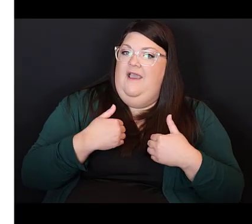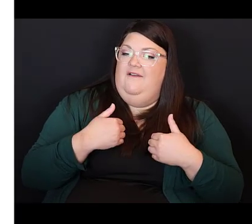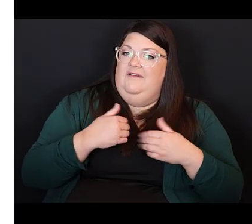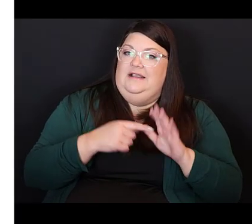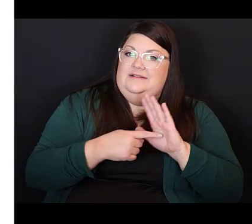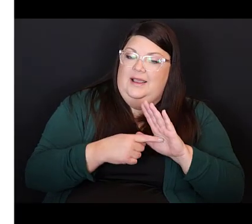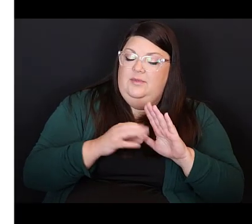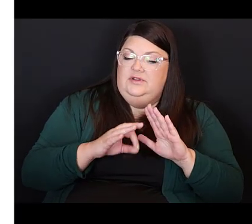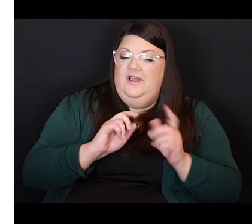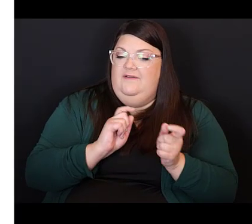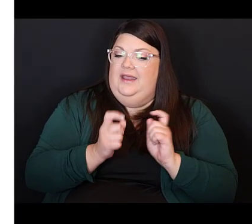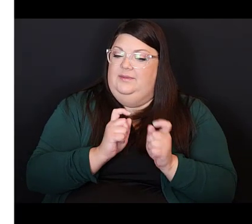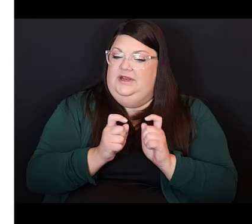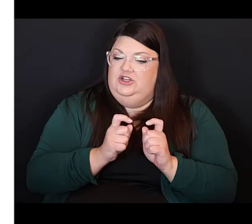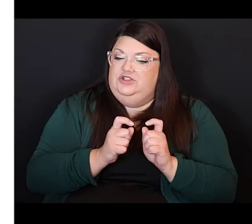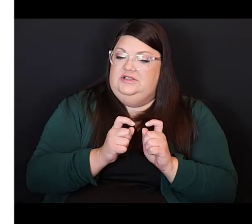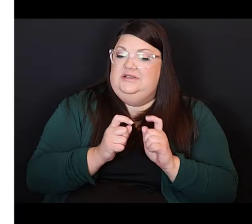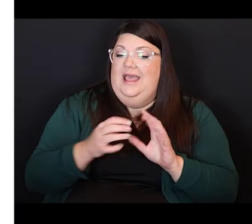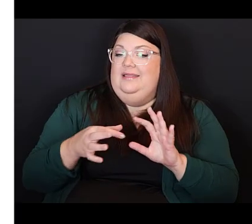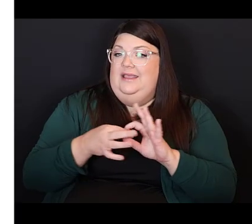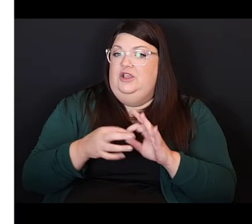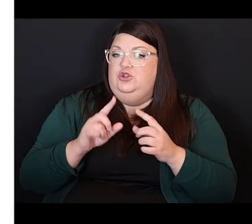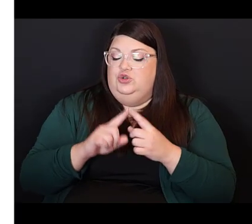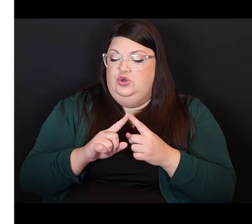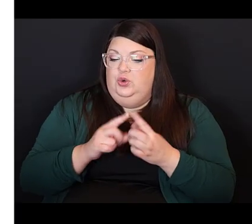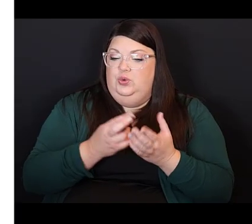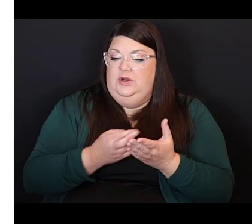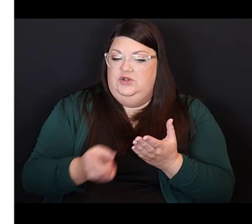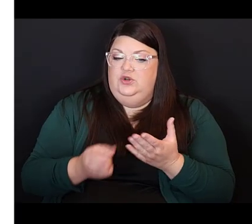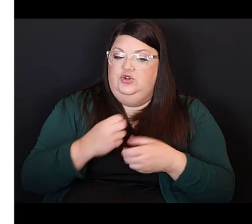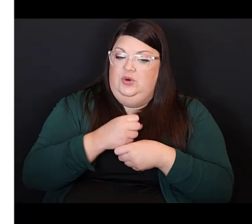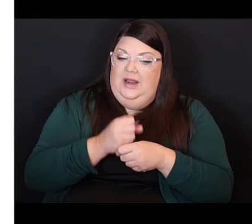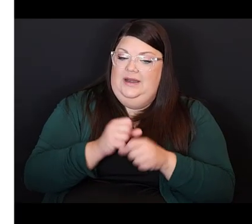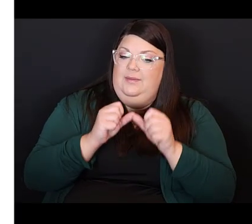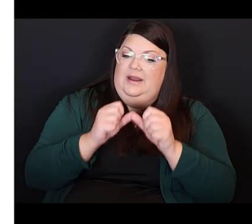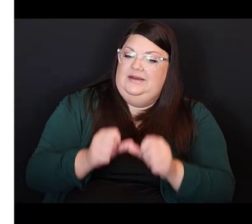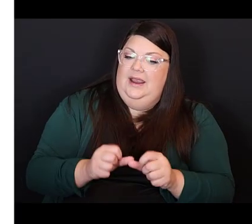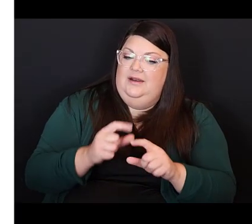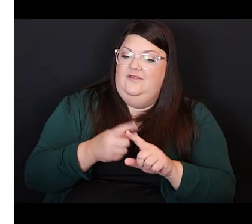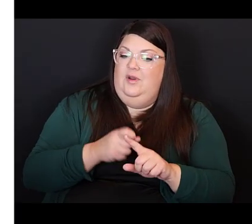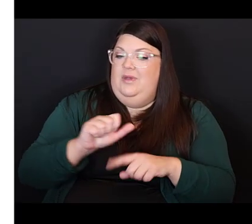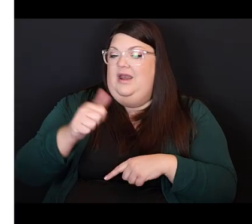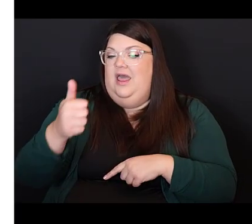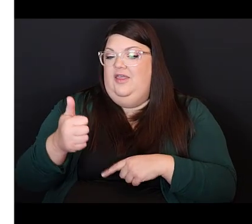of this presentation may contain examples of, adaptations of, and links to resources created